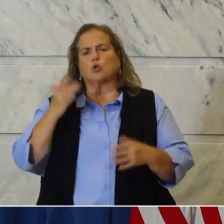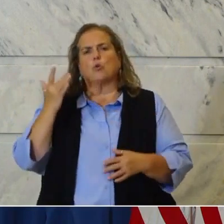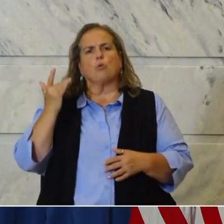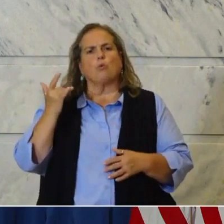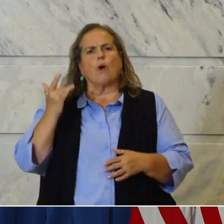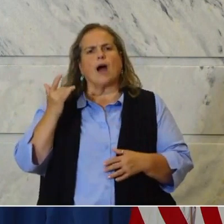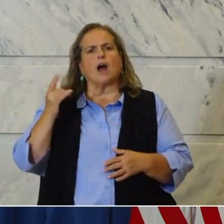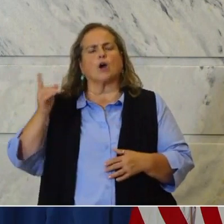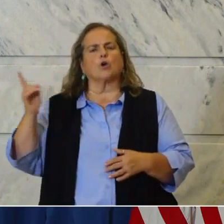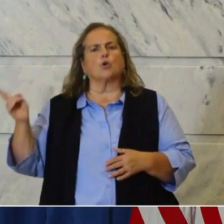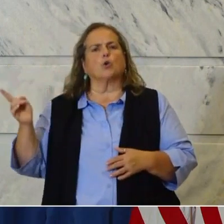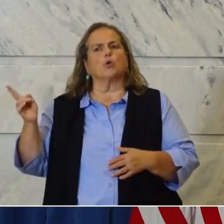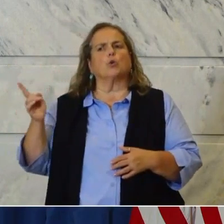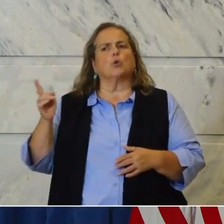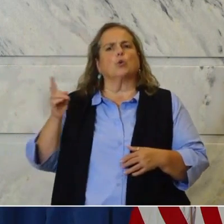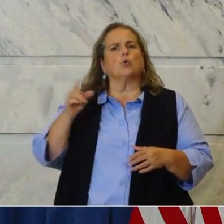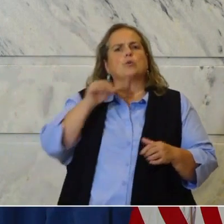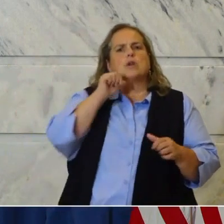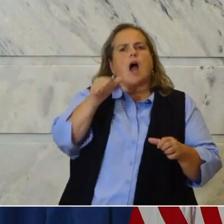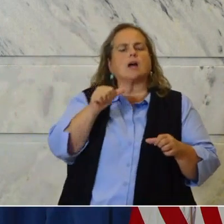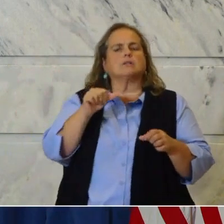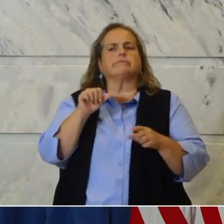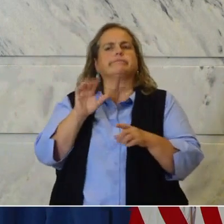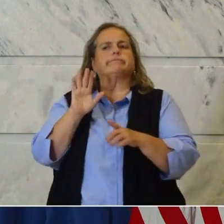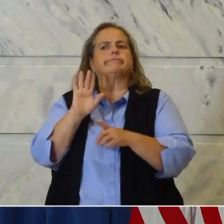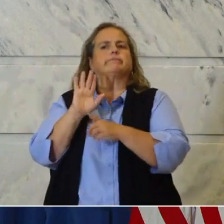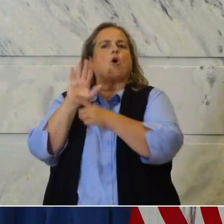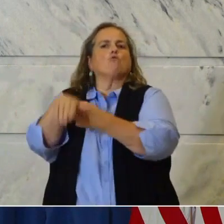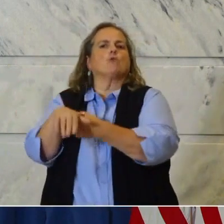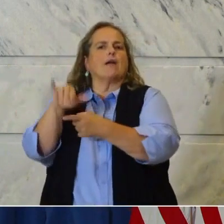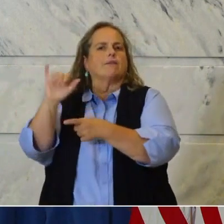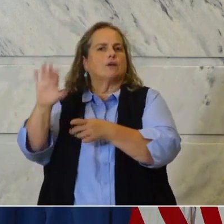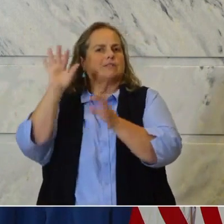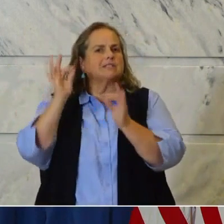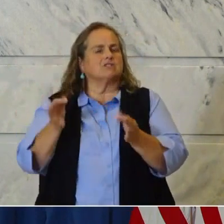decision comes to the governor, and the governor decides if we're truly going